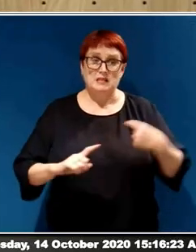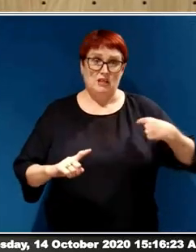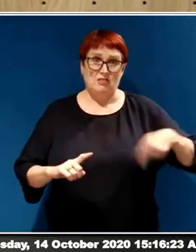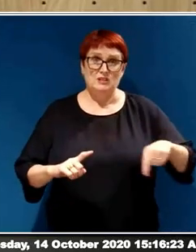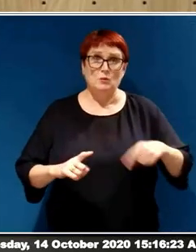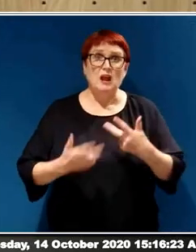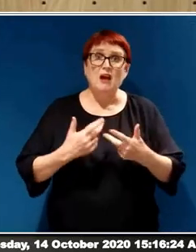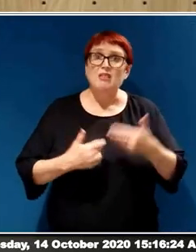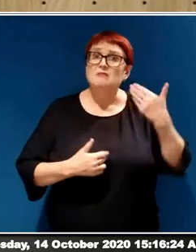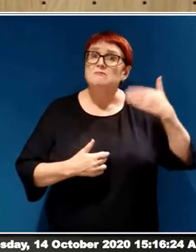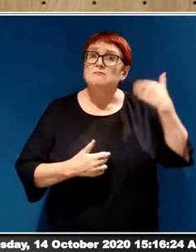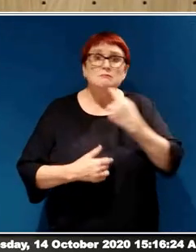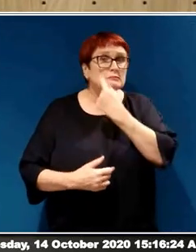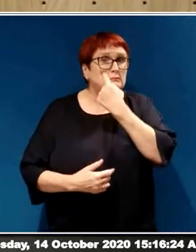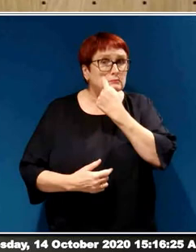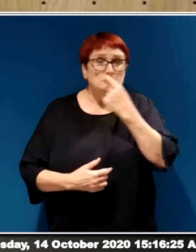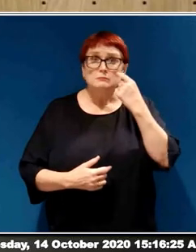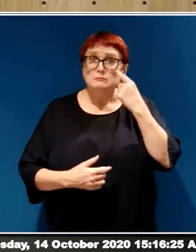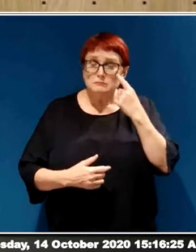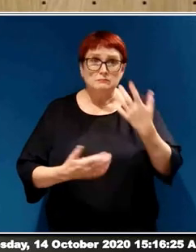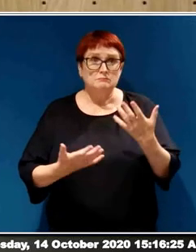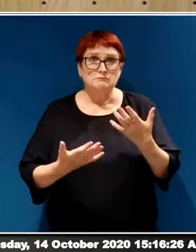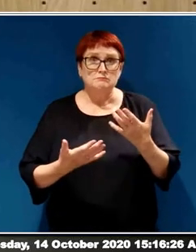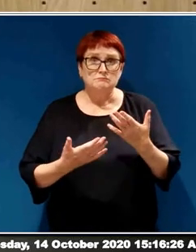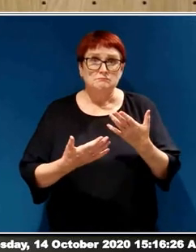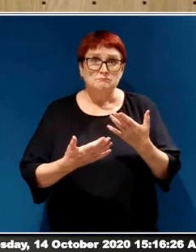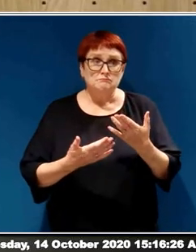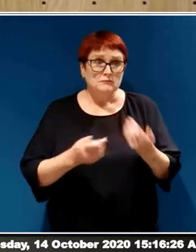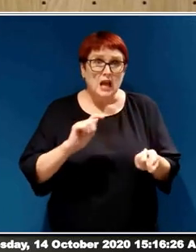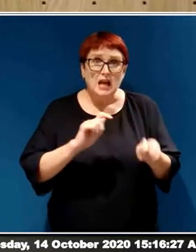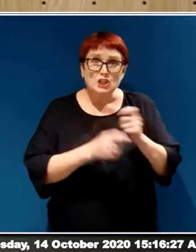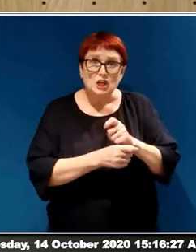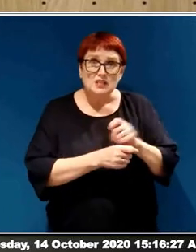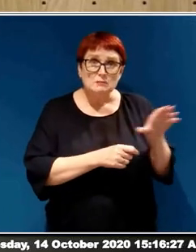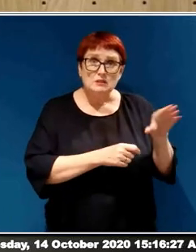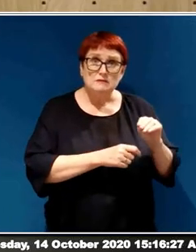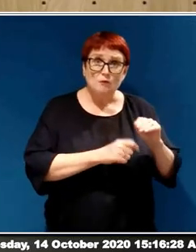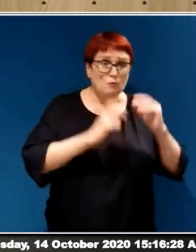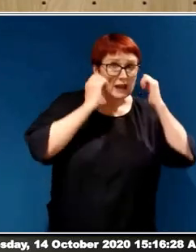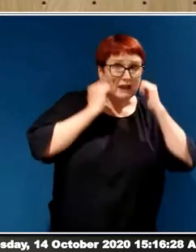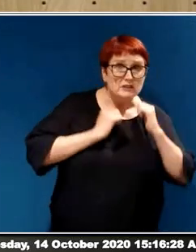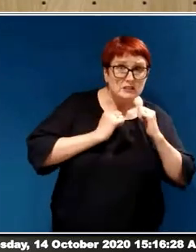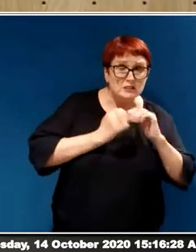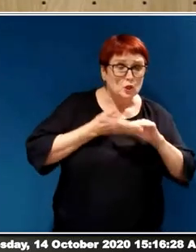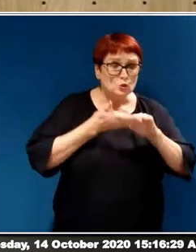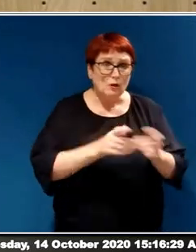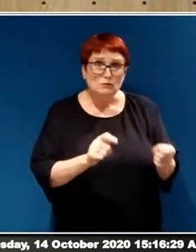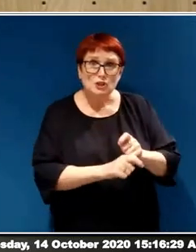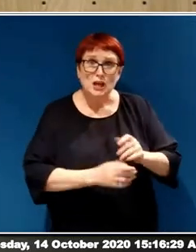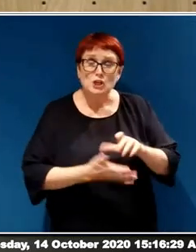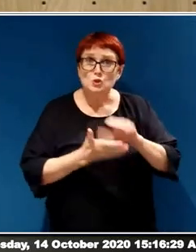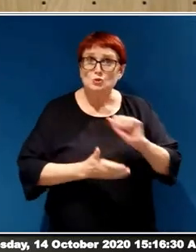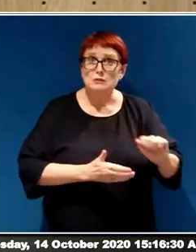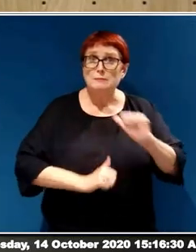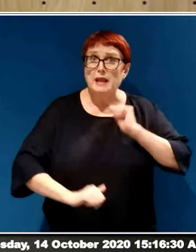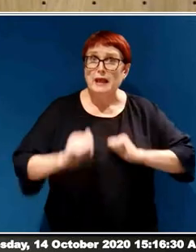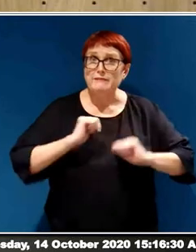help address the function of a student's behaviour can reduce, for example, the rate of suspensions.